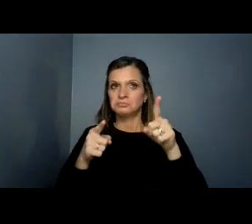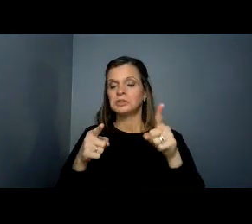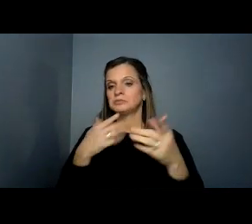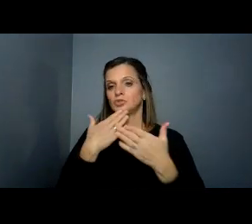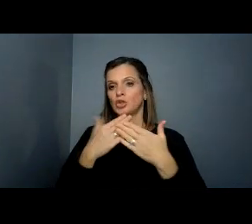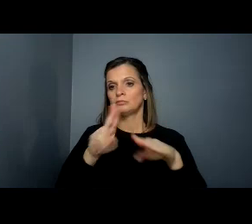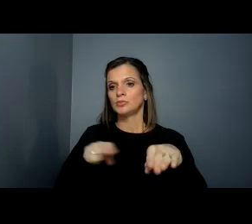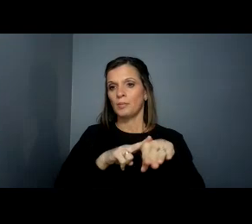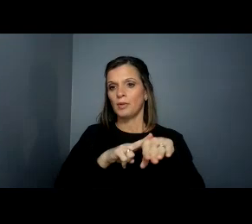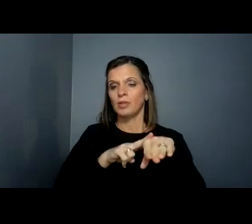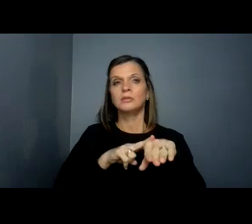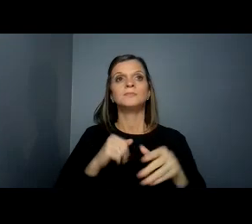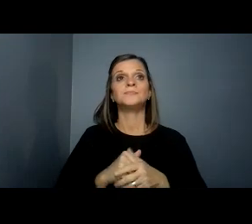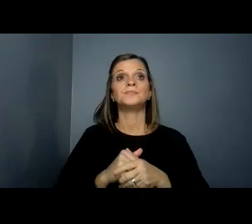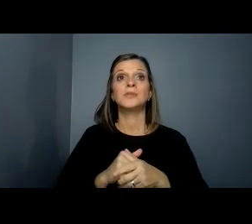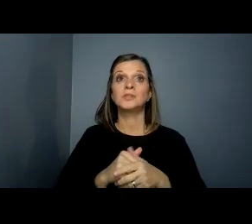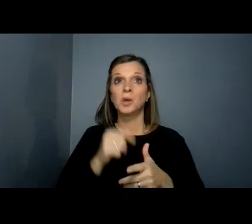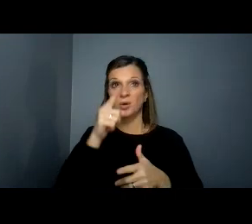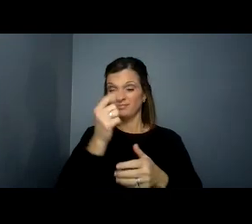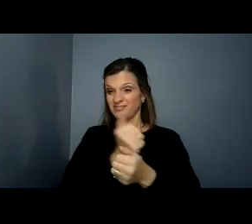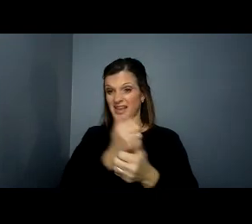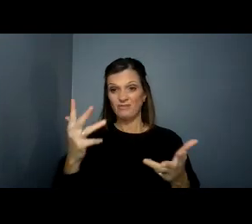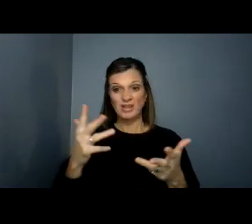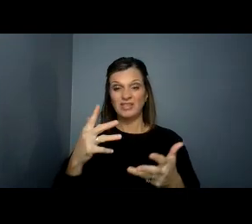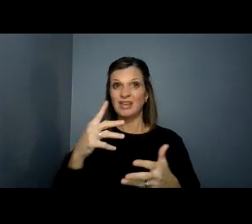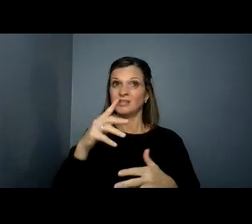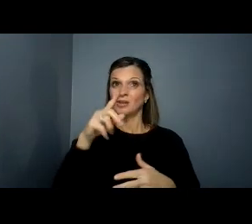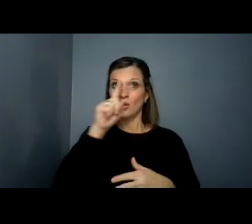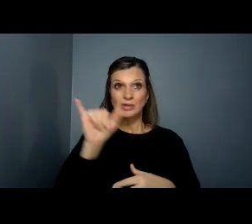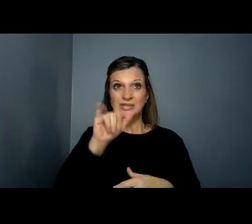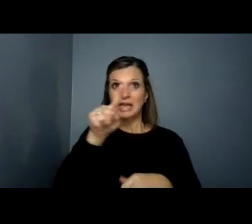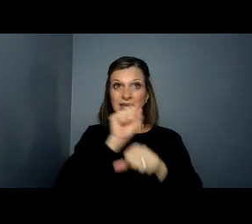Everything works like it should. Flattens this, this, this and my